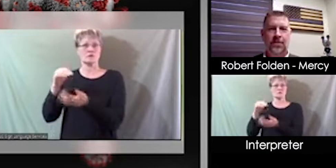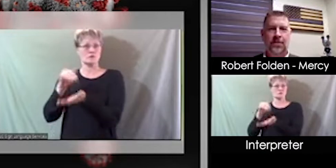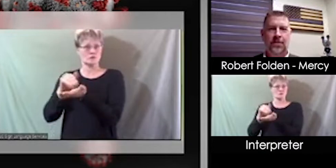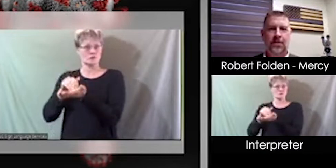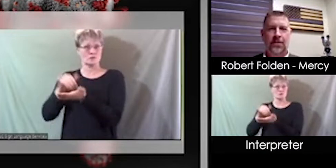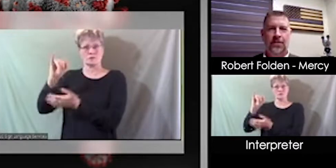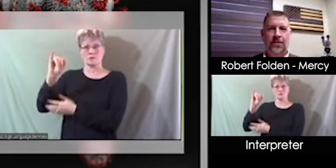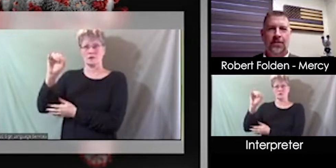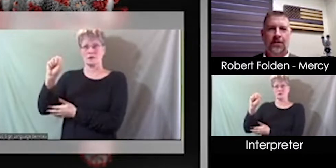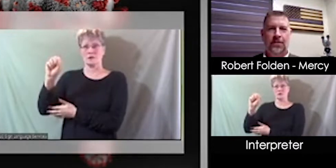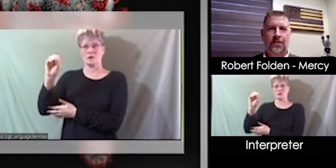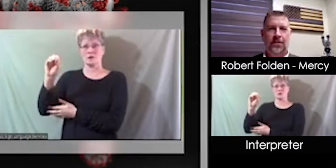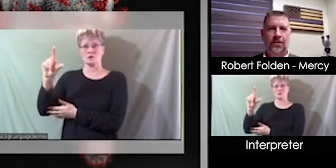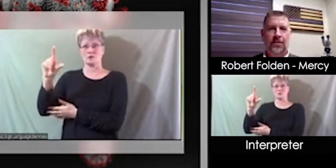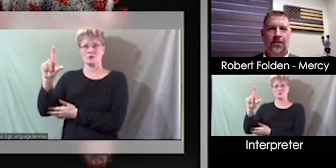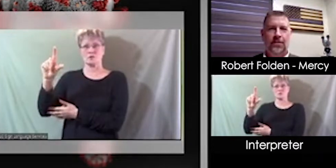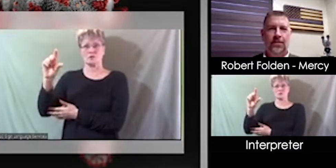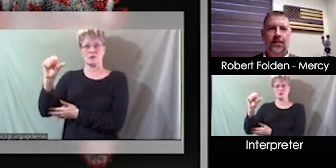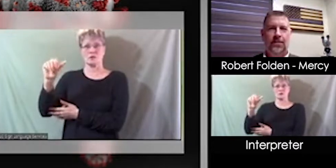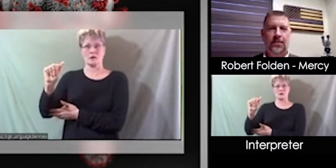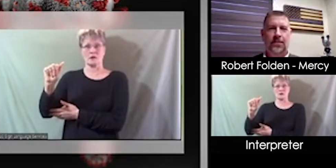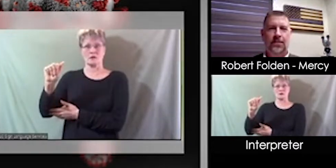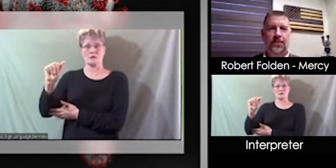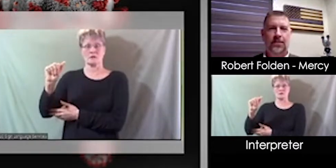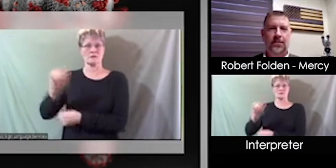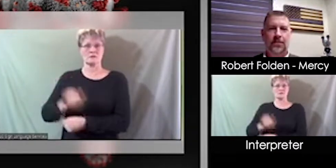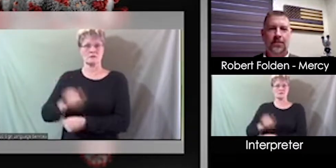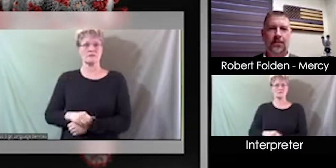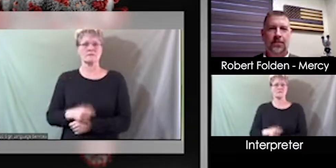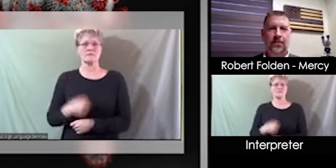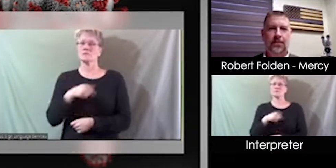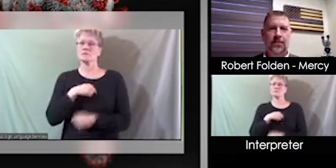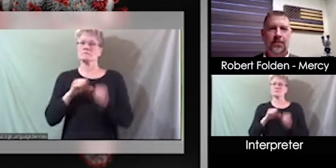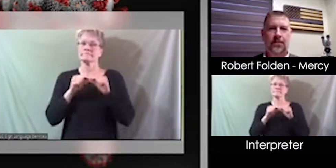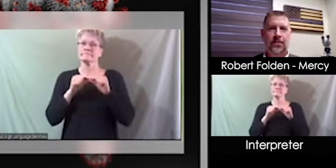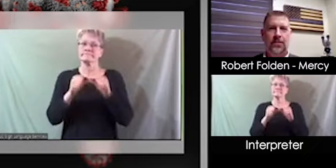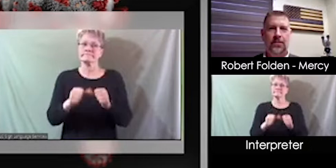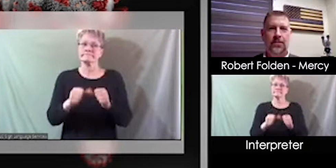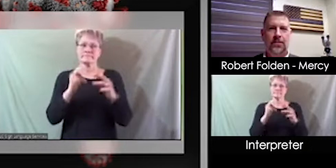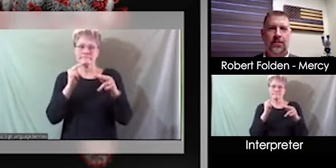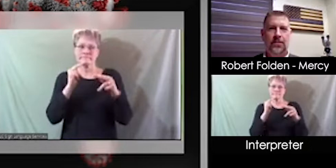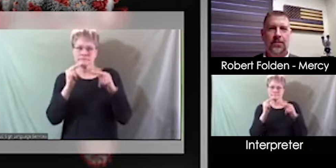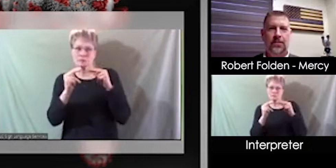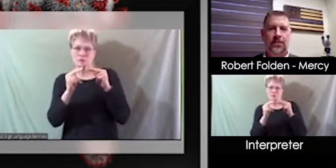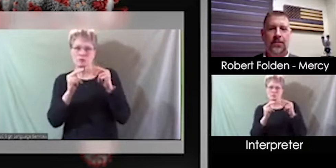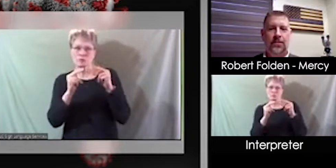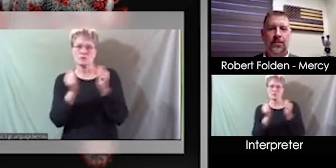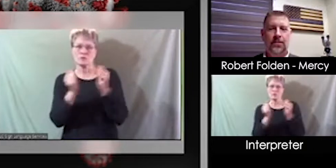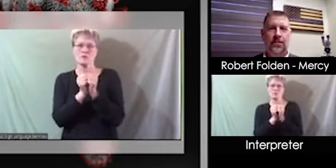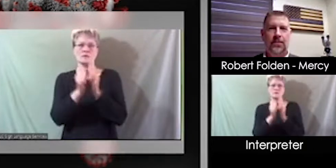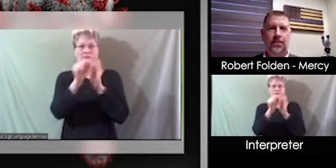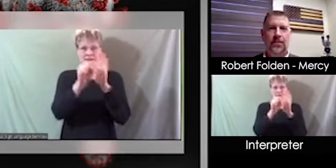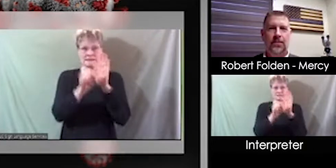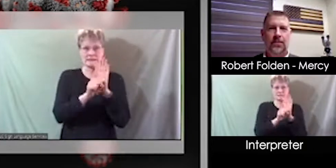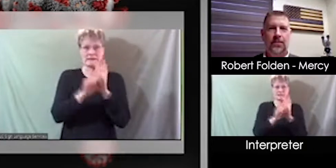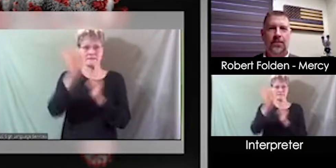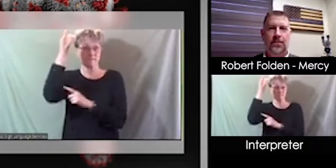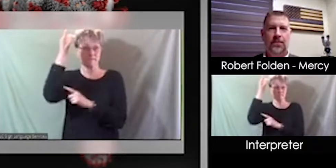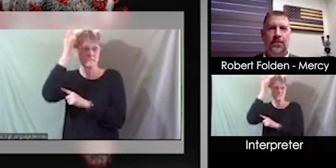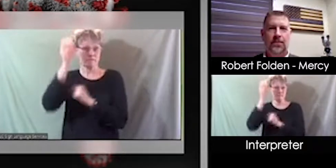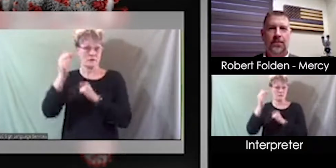about that that we are still in negotiations with the state and the federal government about what type of asset is needed in